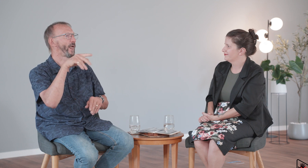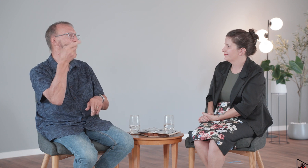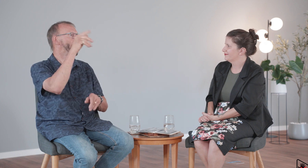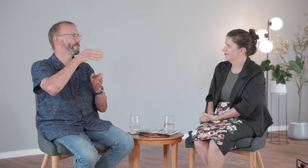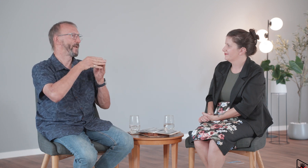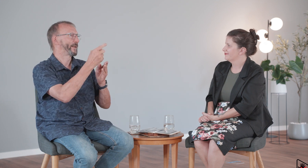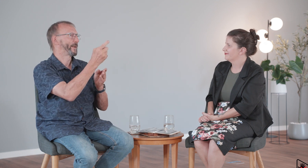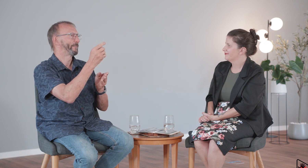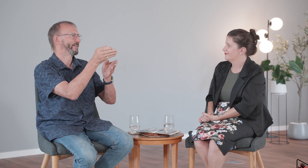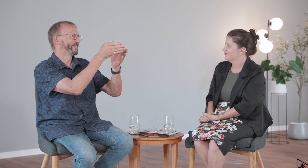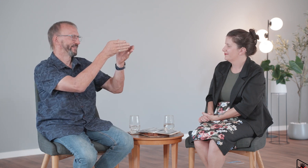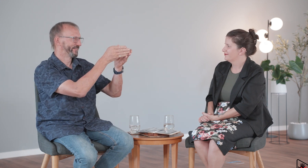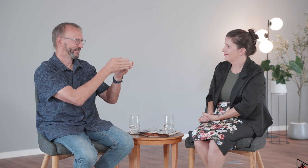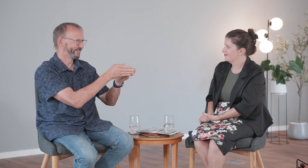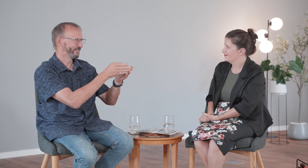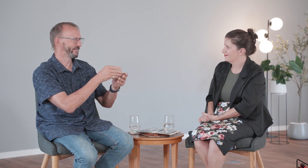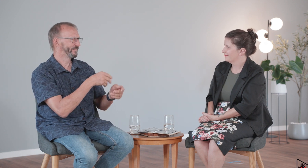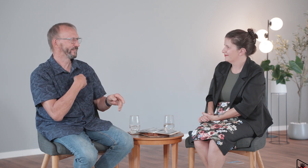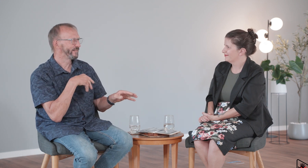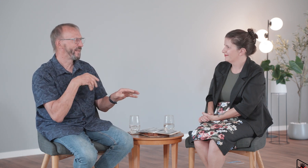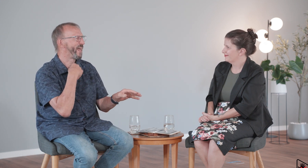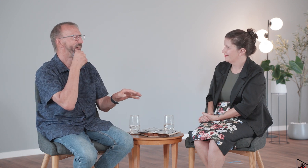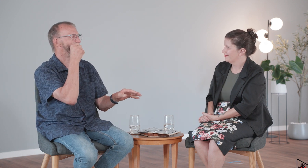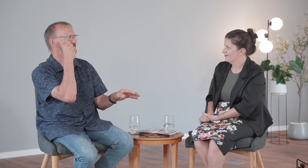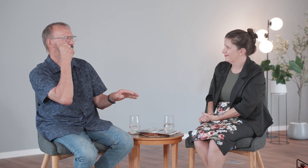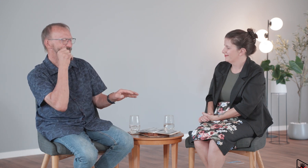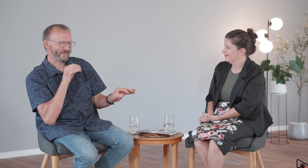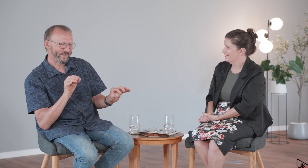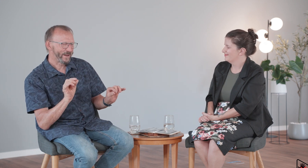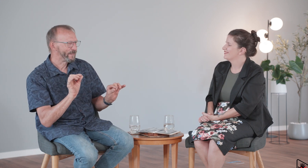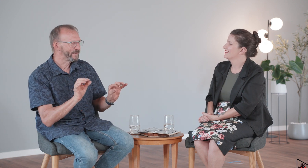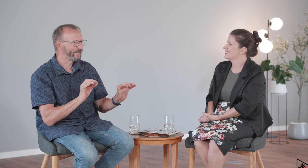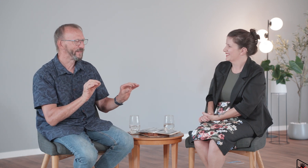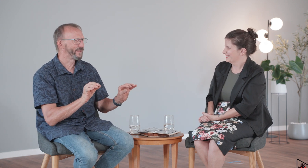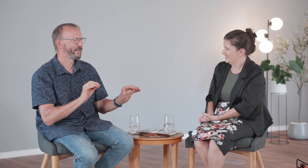through the first one, it was all learning. And then the second yacht, you were starting to get